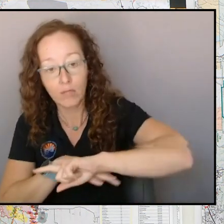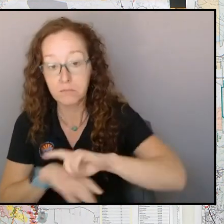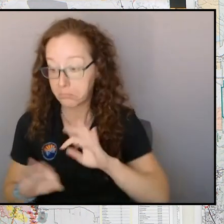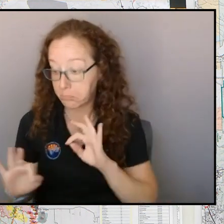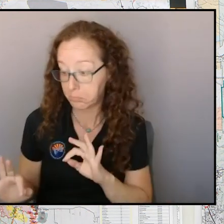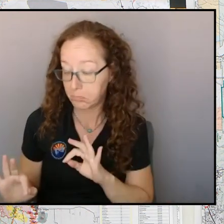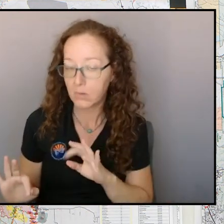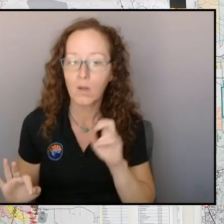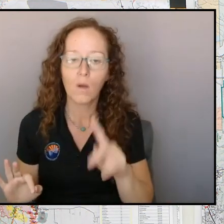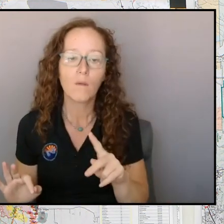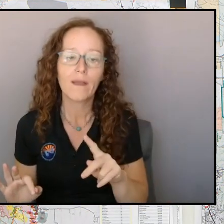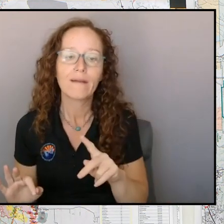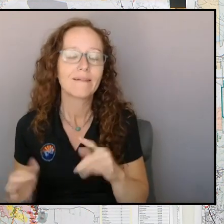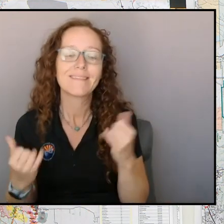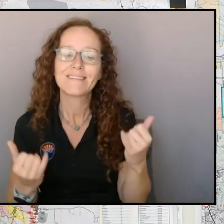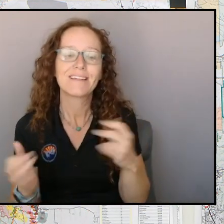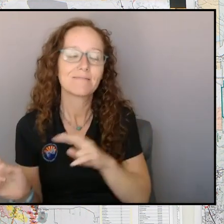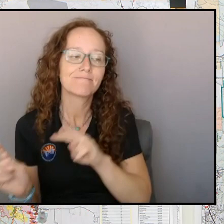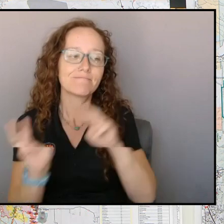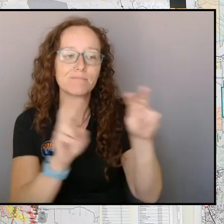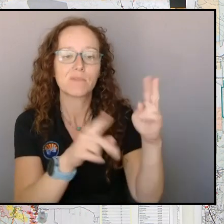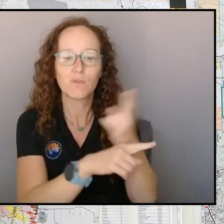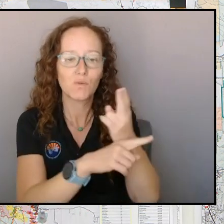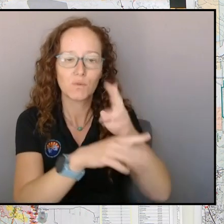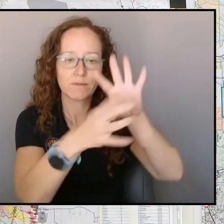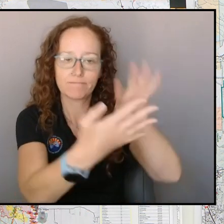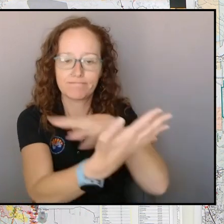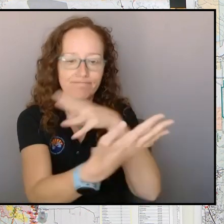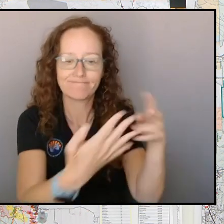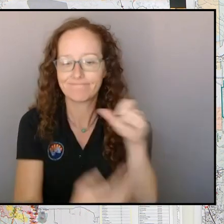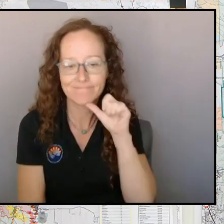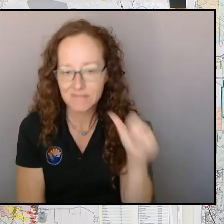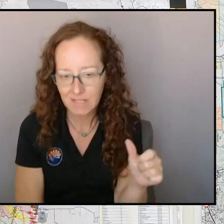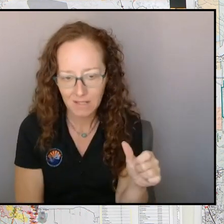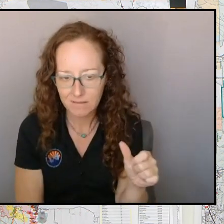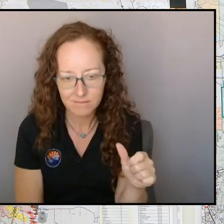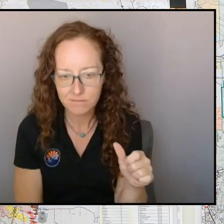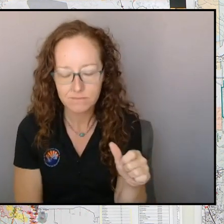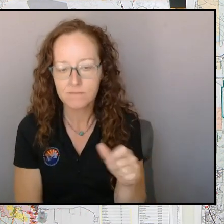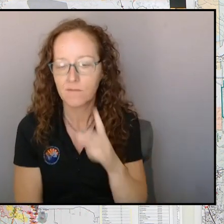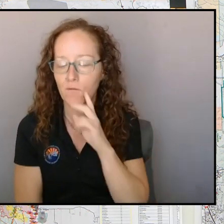today. And the reason for that is because it is changing. So,